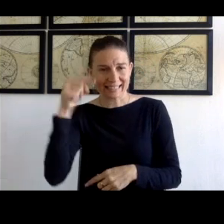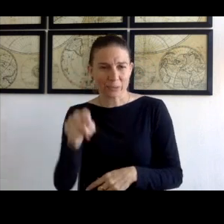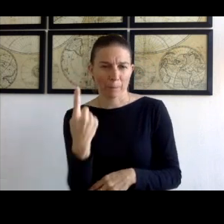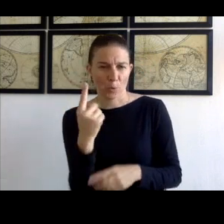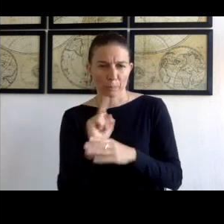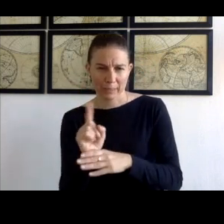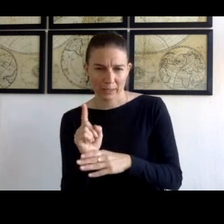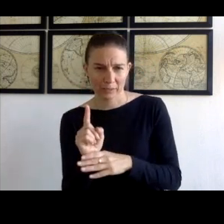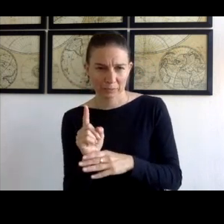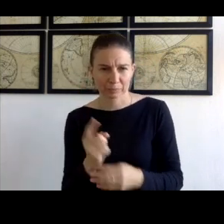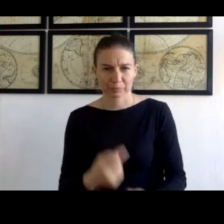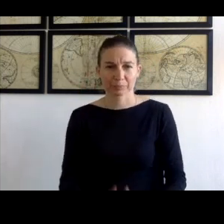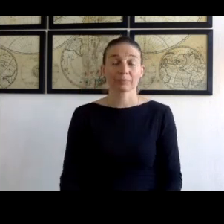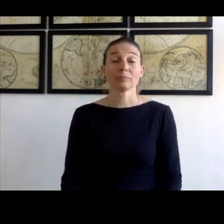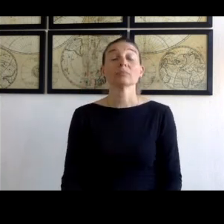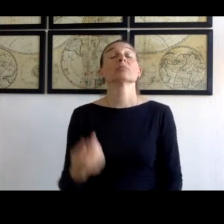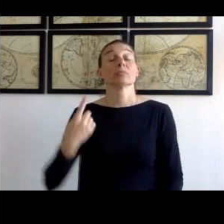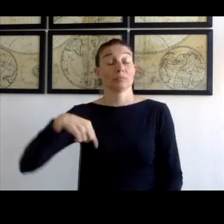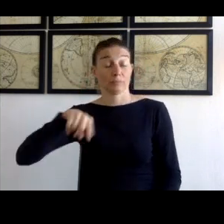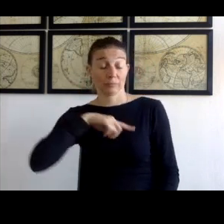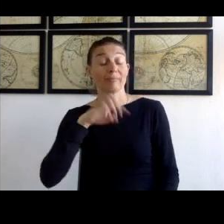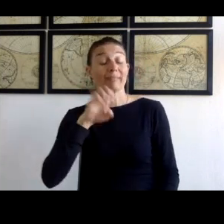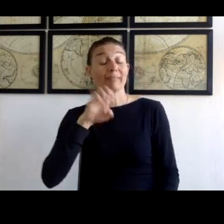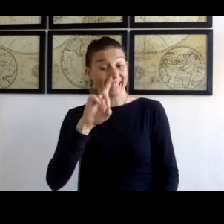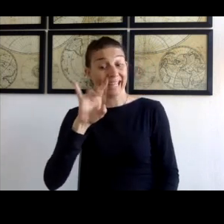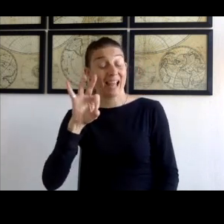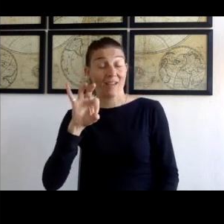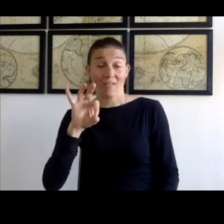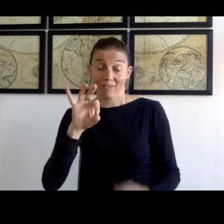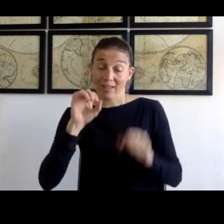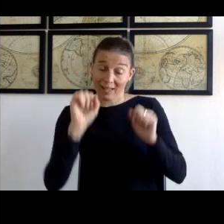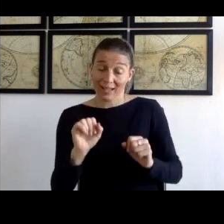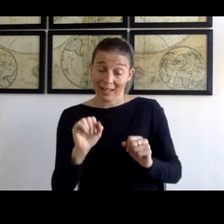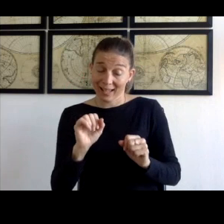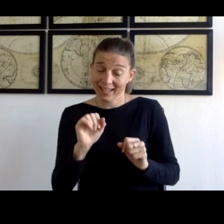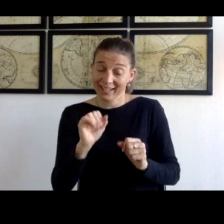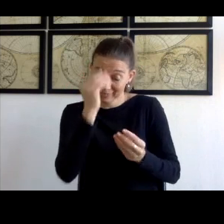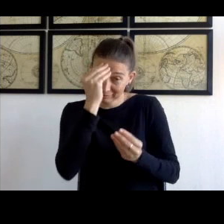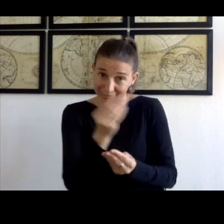from EDF we can assure you that this was very beneficial